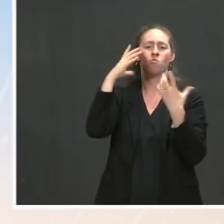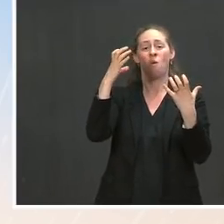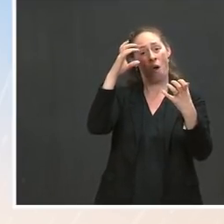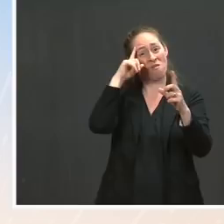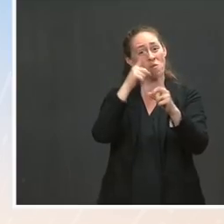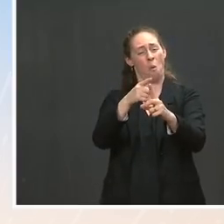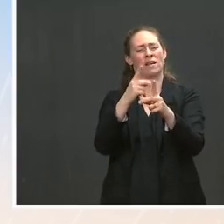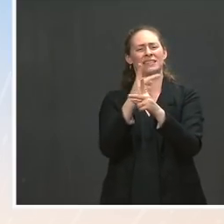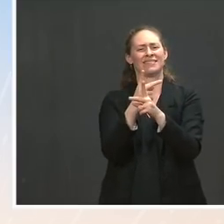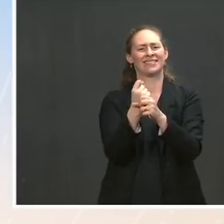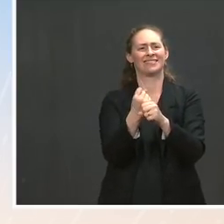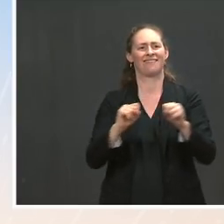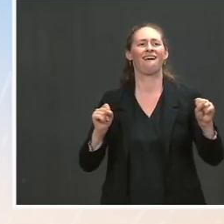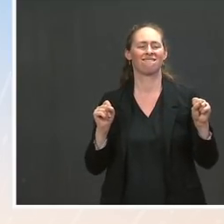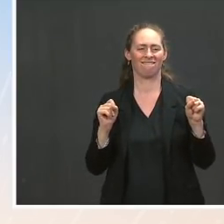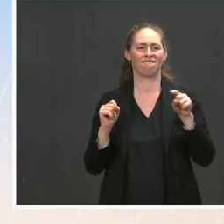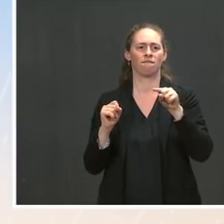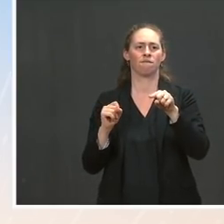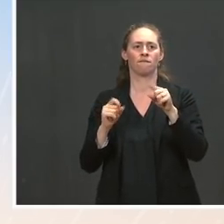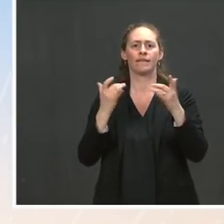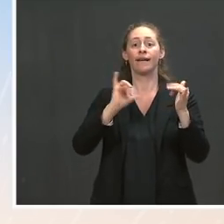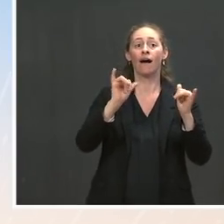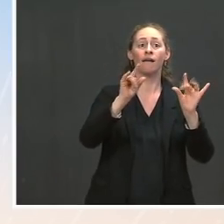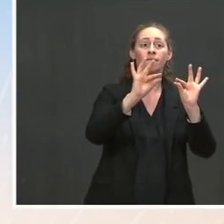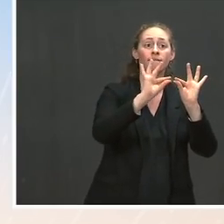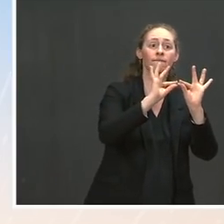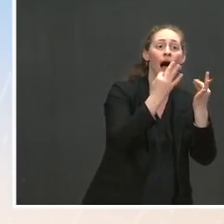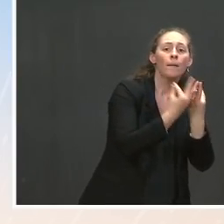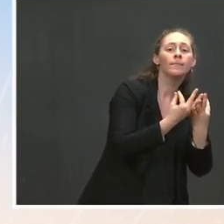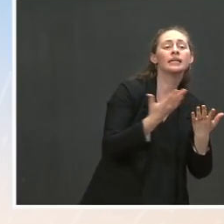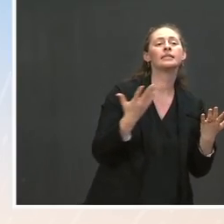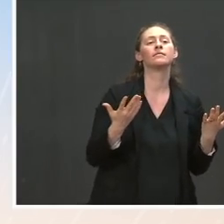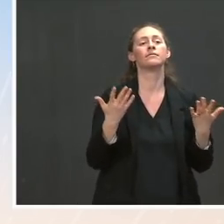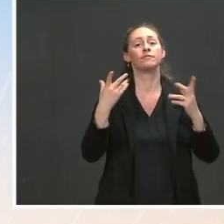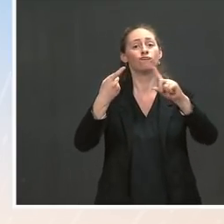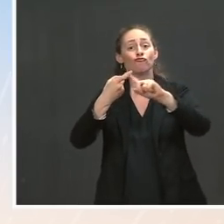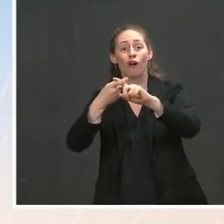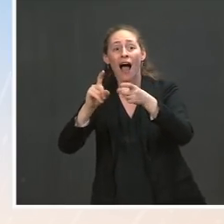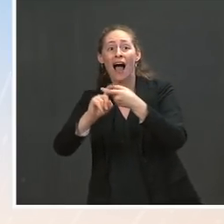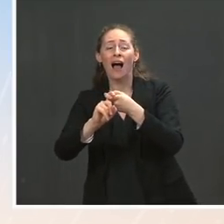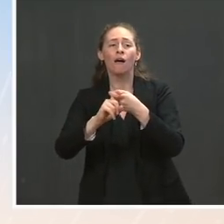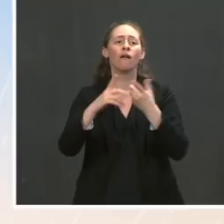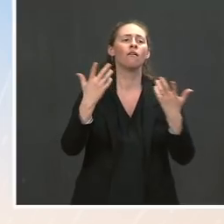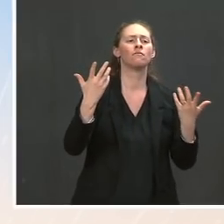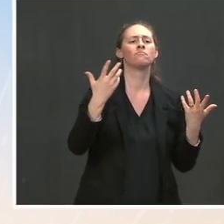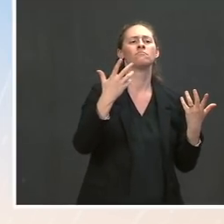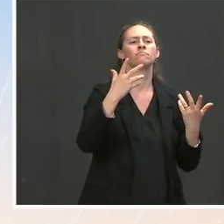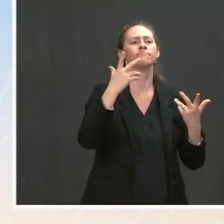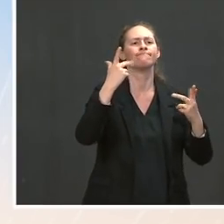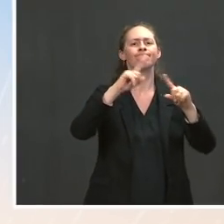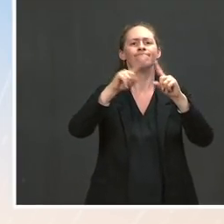whether it's our family members or friends or people in the stands who are attending these games.